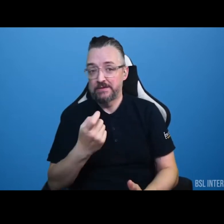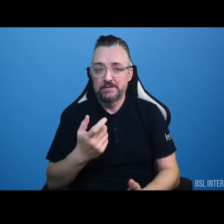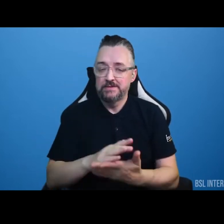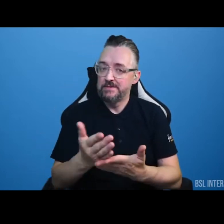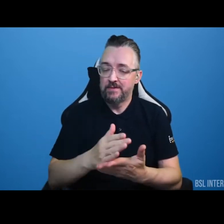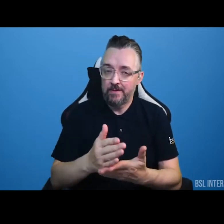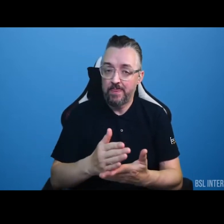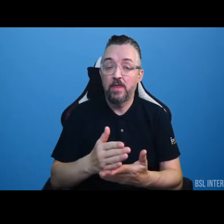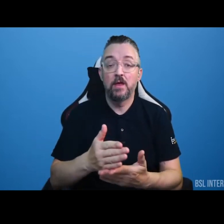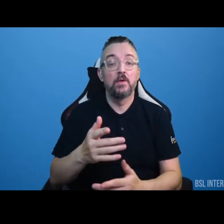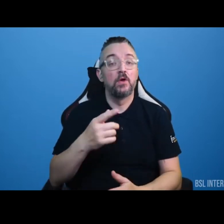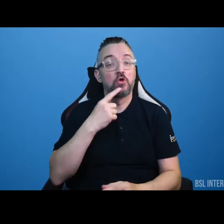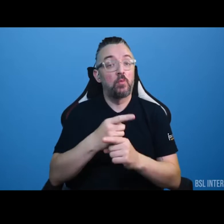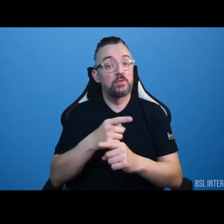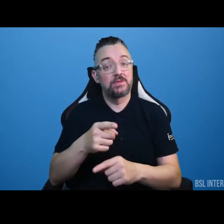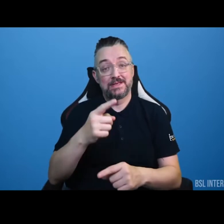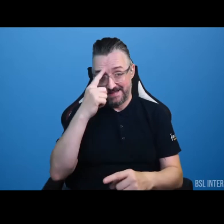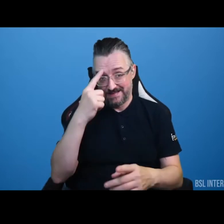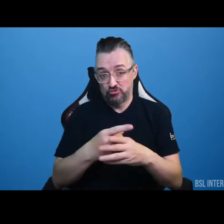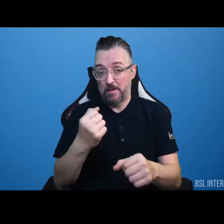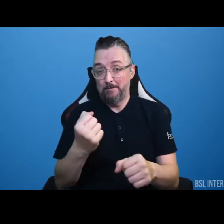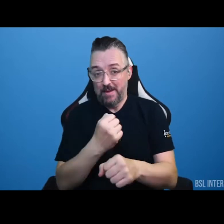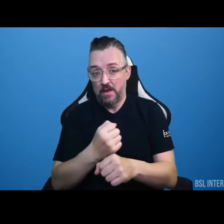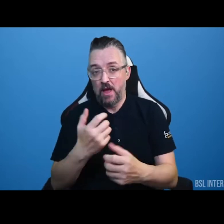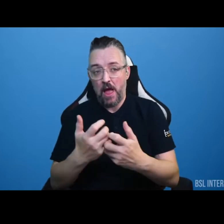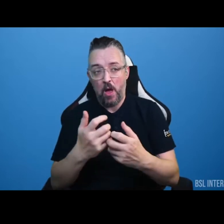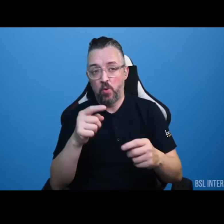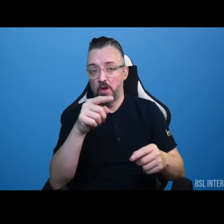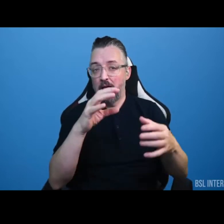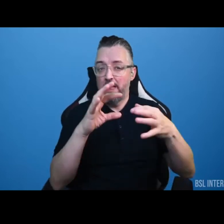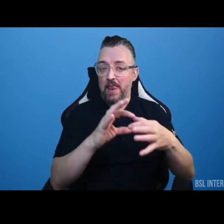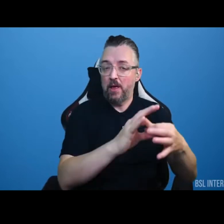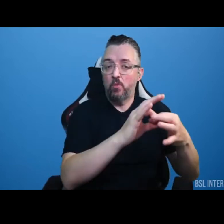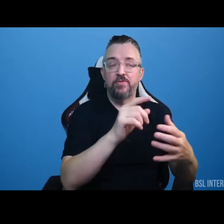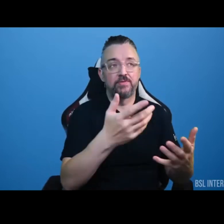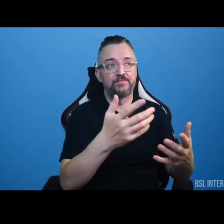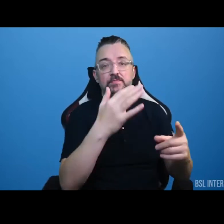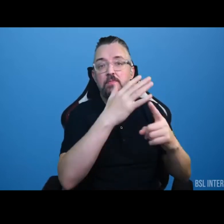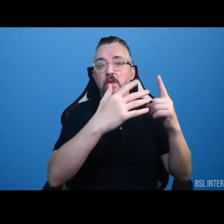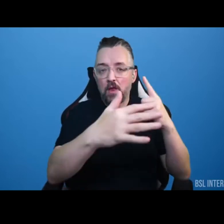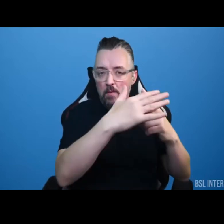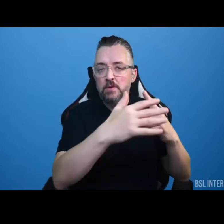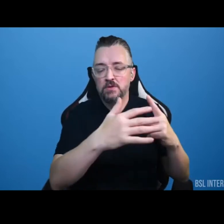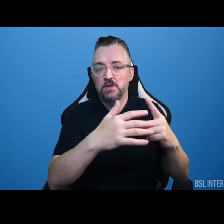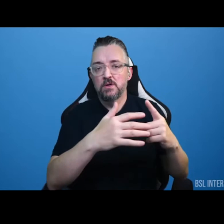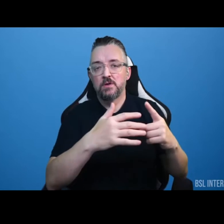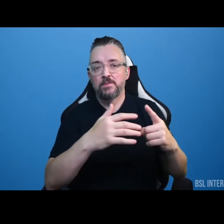to making decisions about how we address our climate crisis, and yes, how our built environment should reflect that crisis,